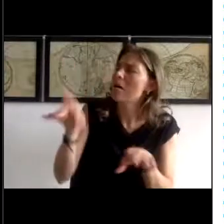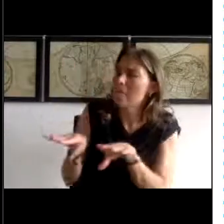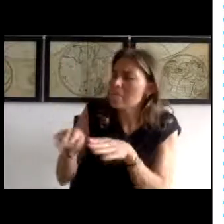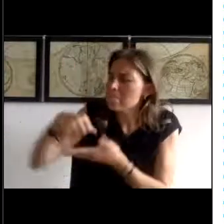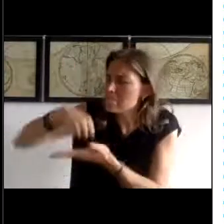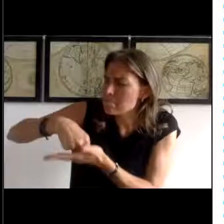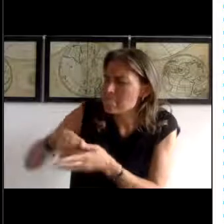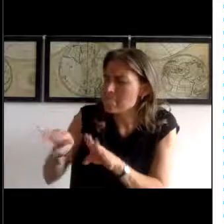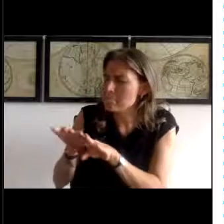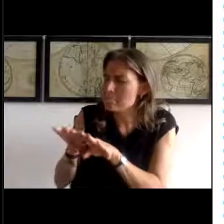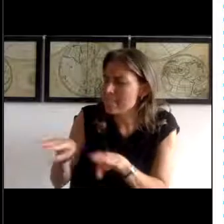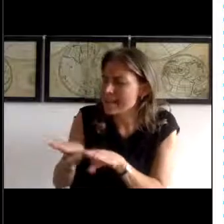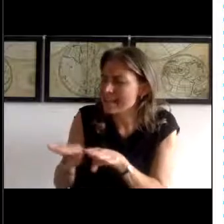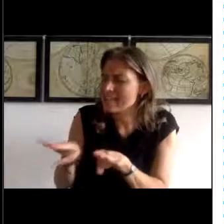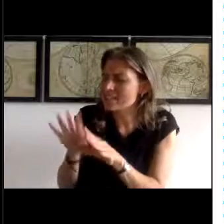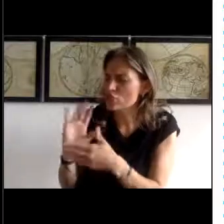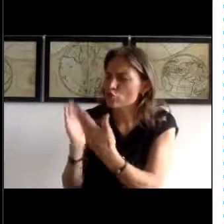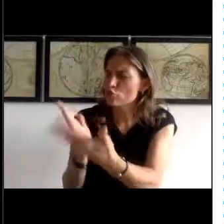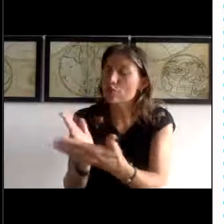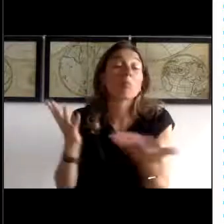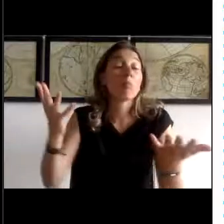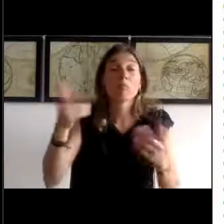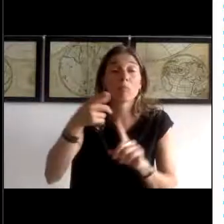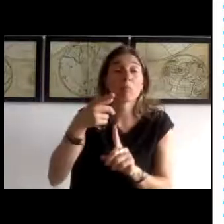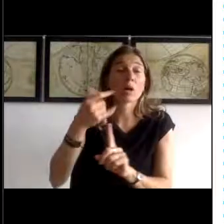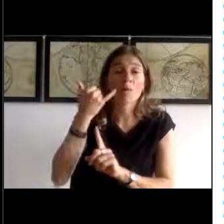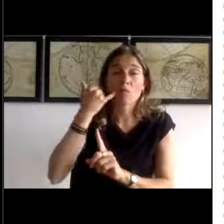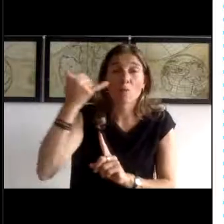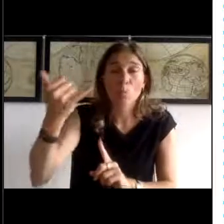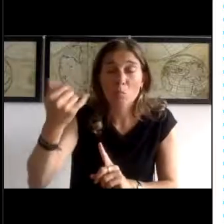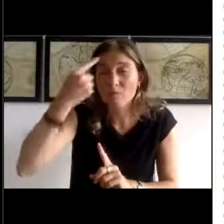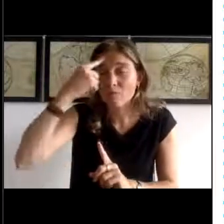that should go to reinforce the work of the organisations in that area.